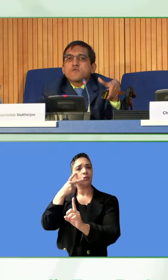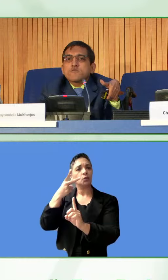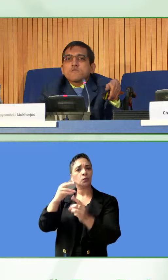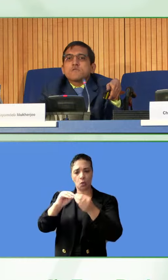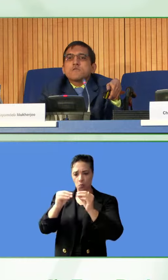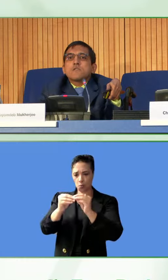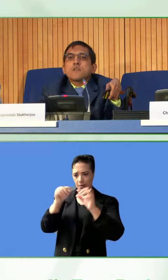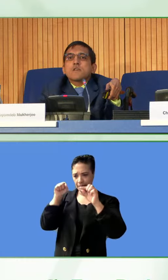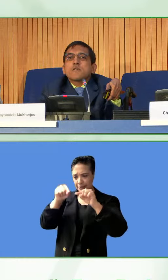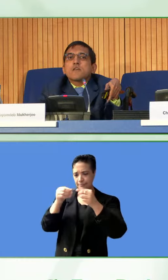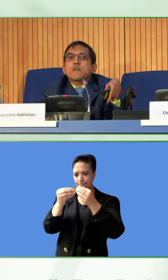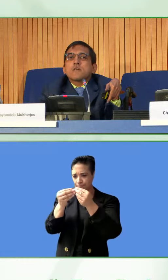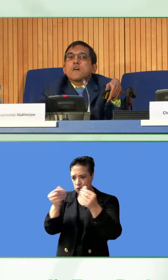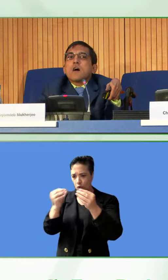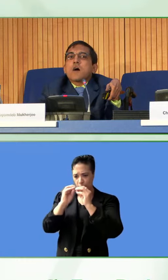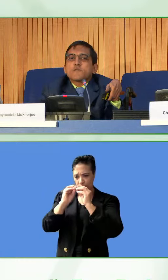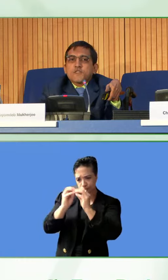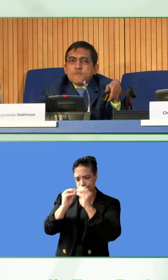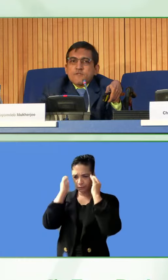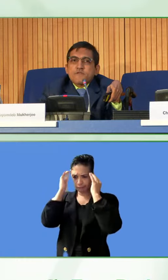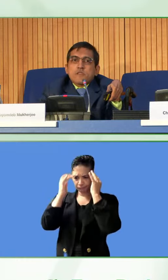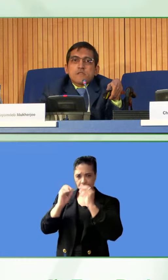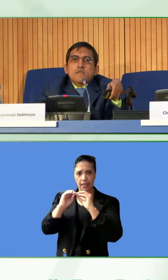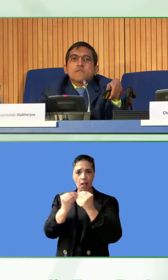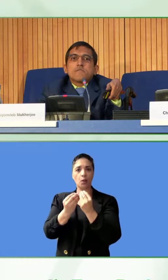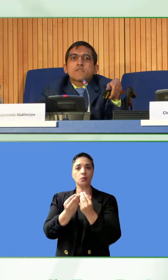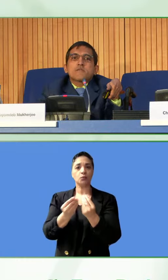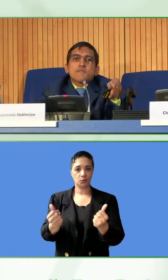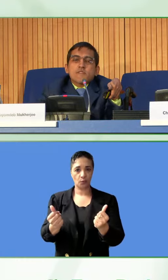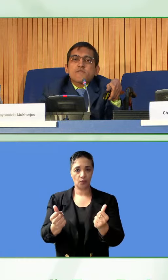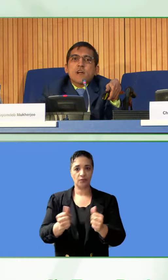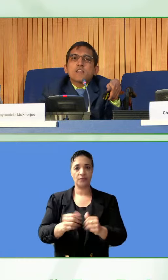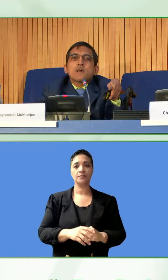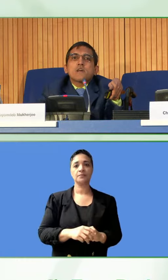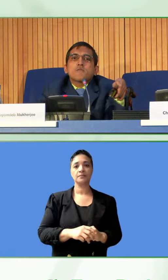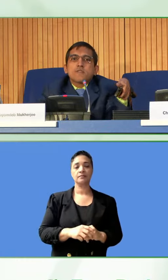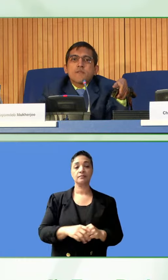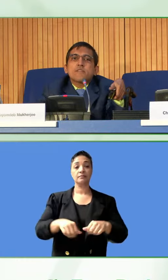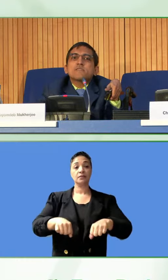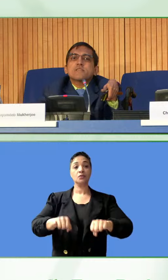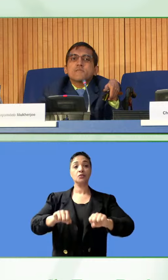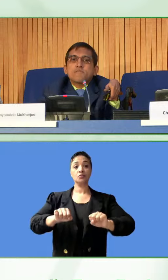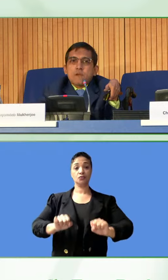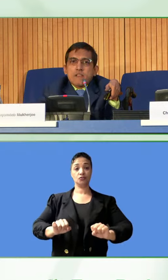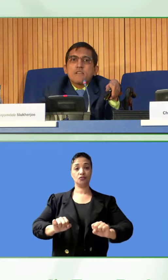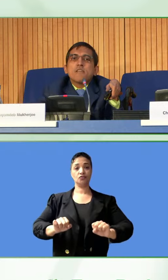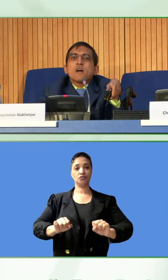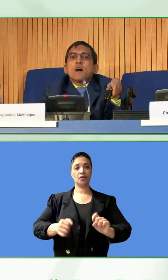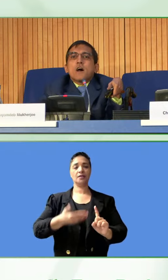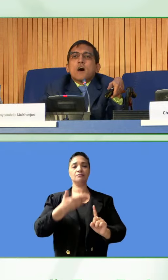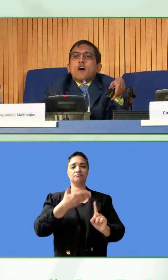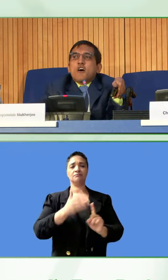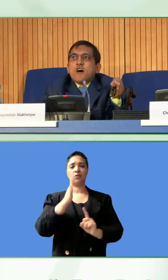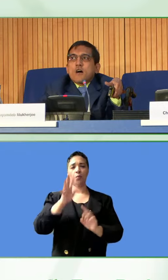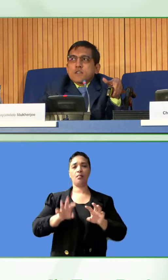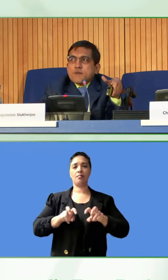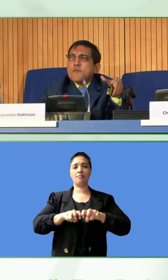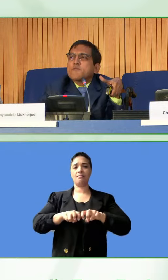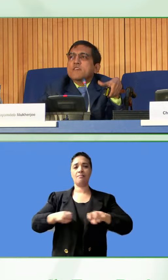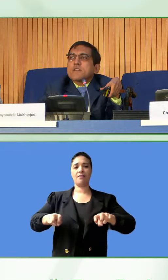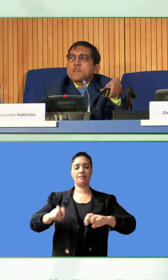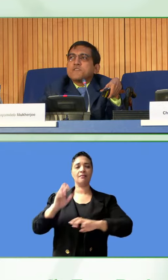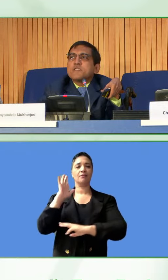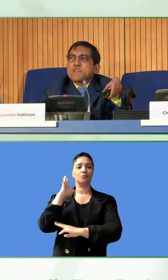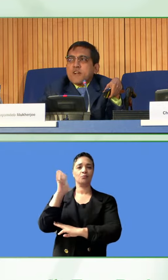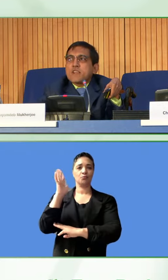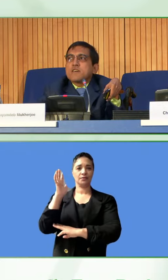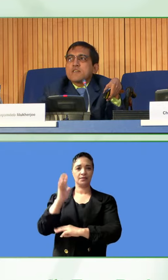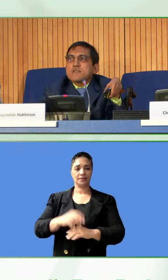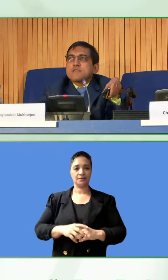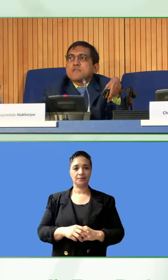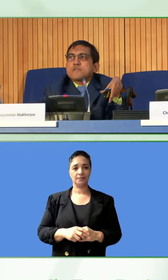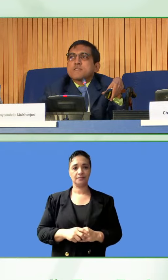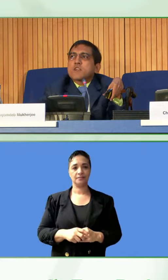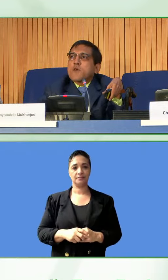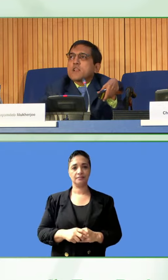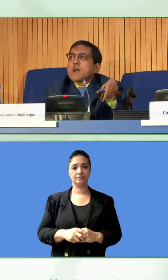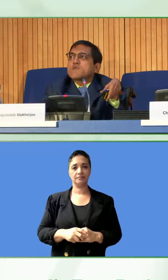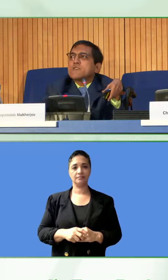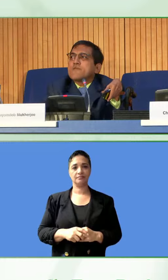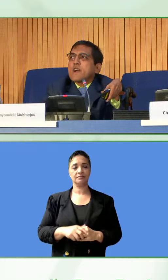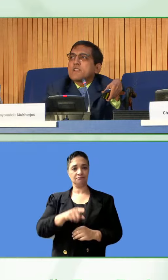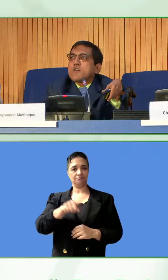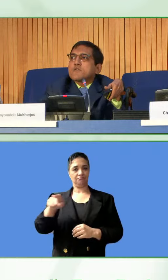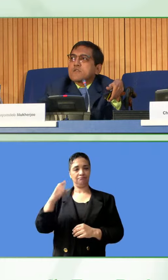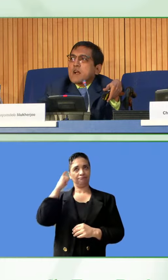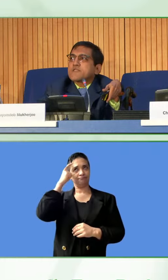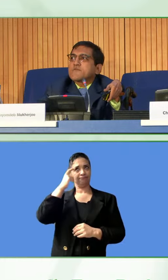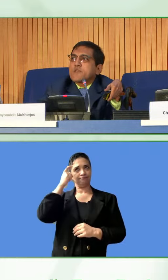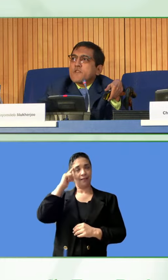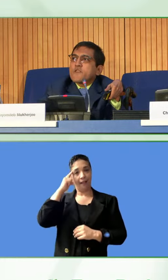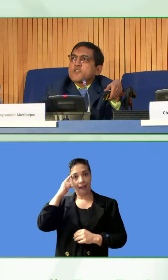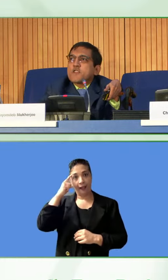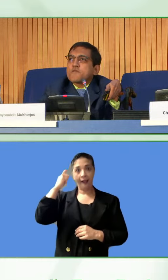So our chairpersons, came up with the idea why can't we find out the grassroots innovations